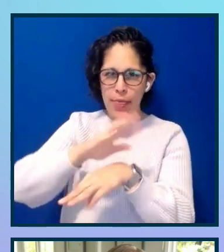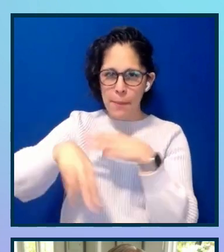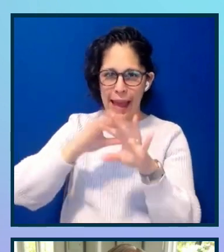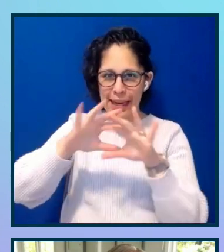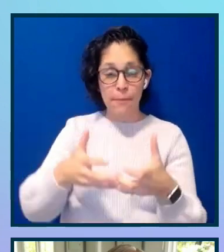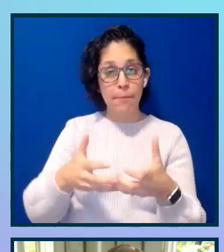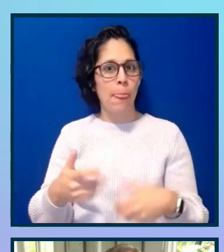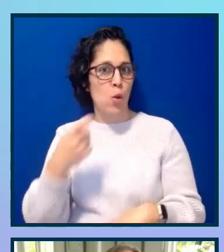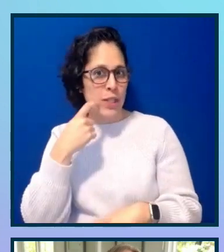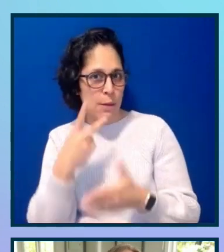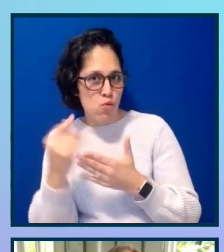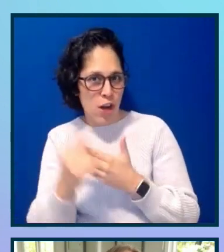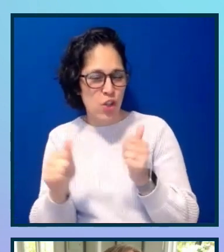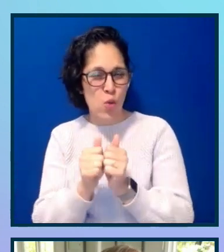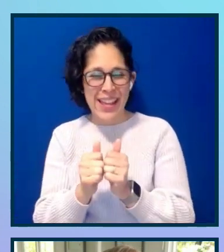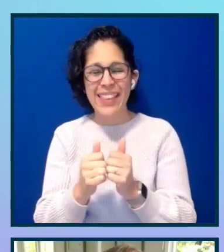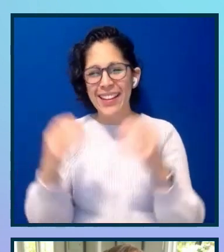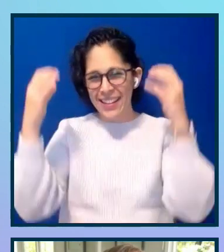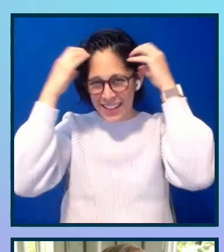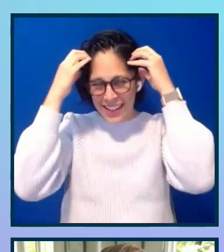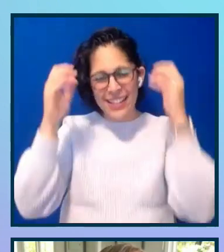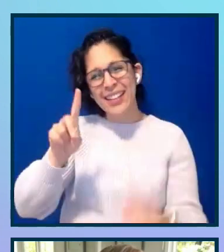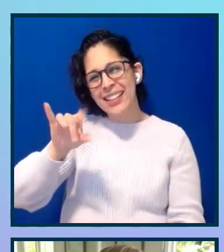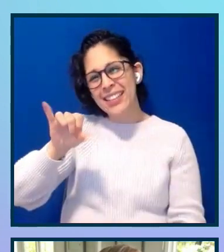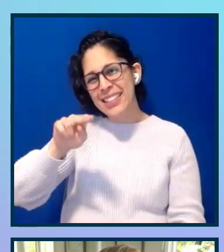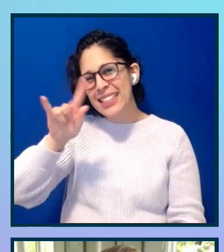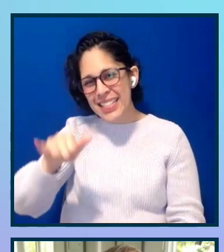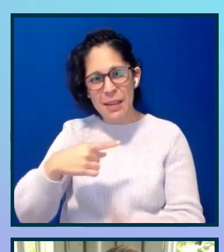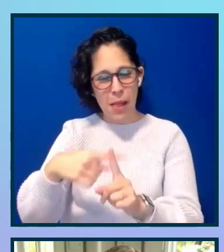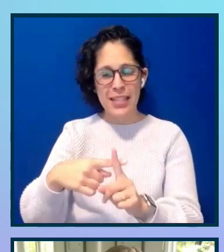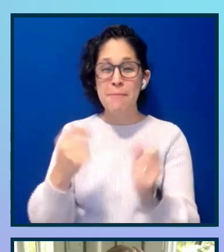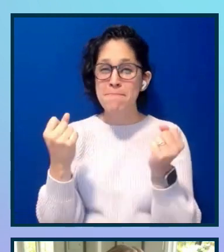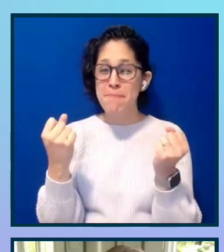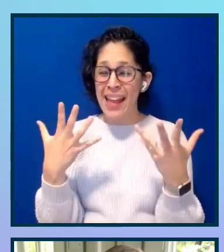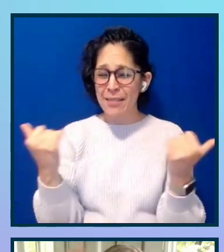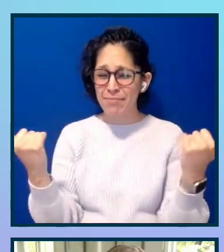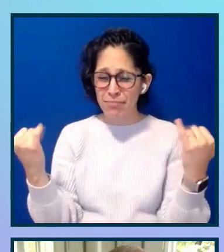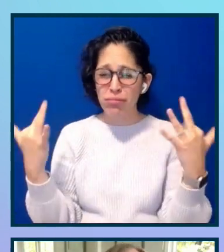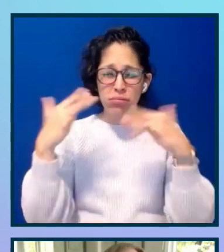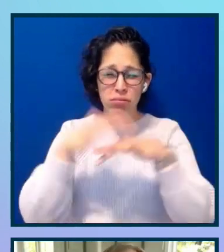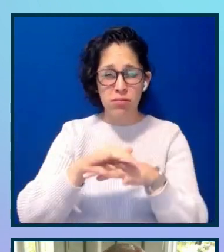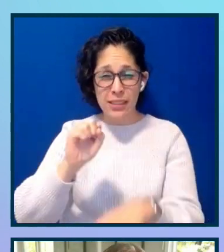and dealing with spike events to the likes that you would blow your mind,